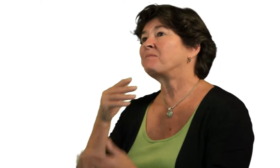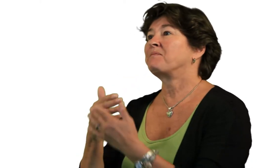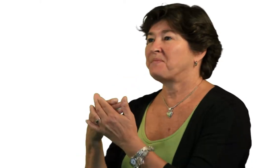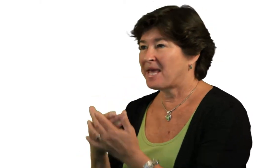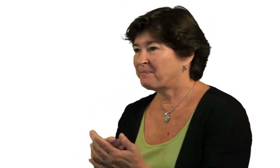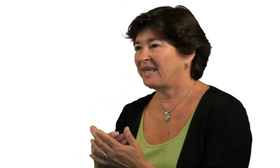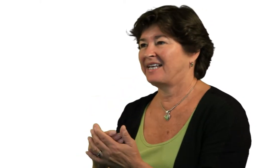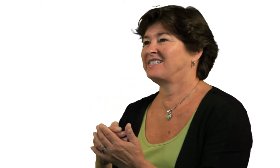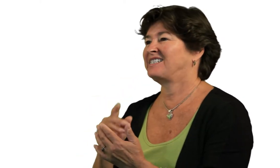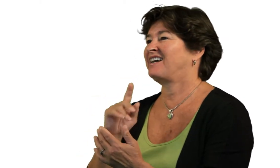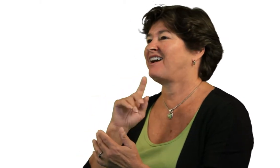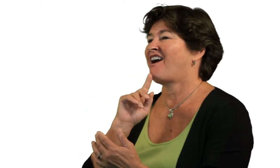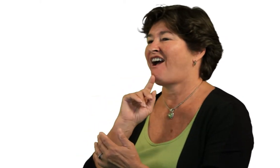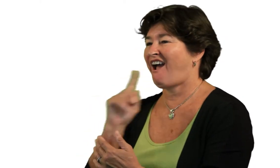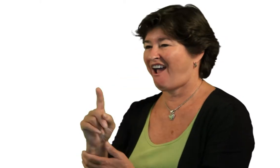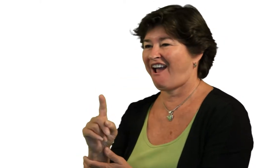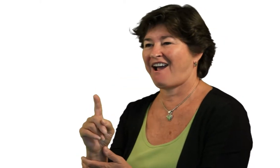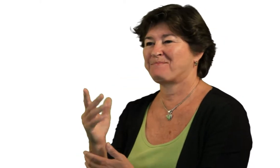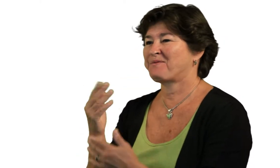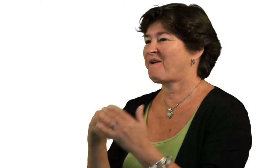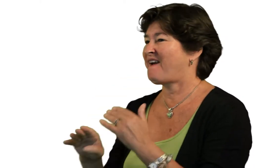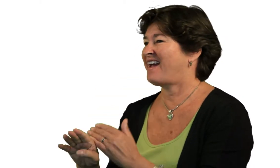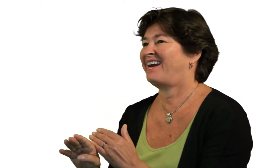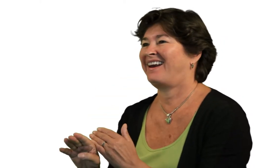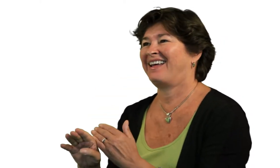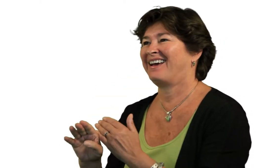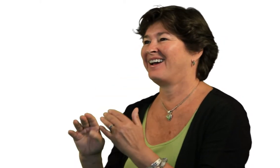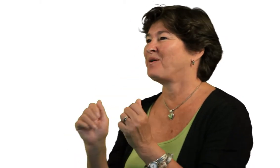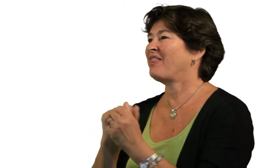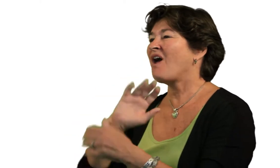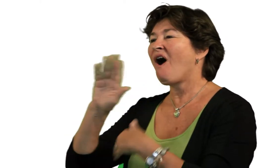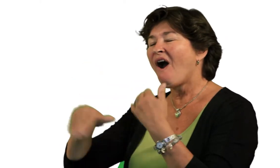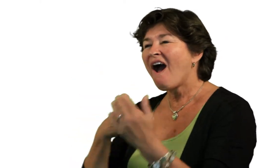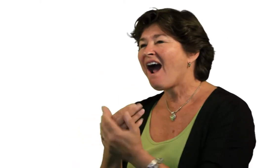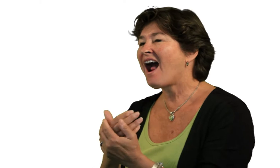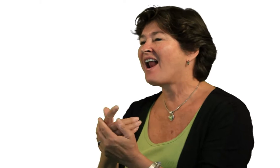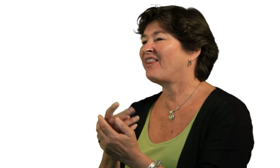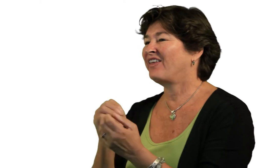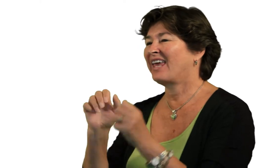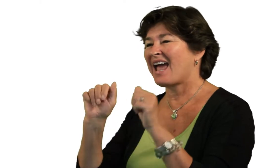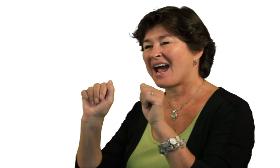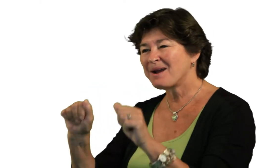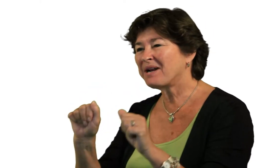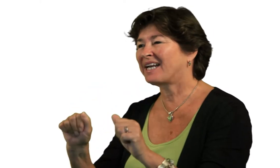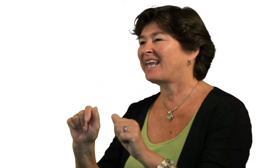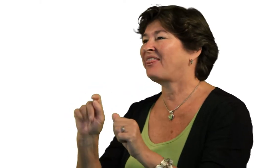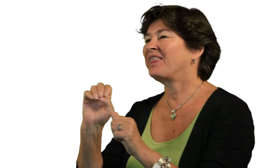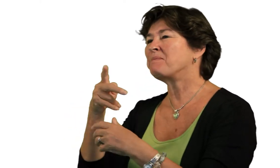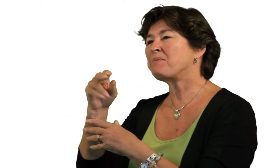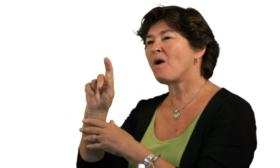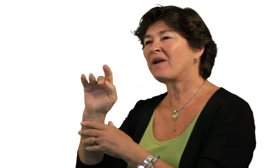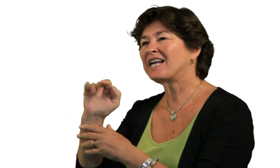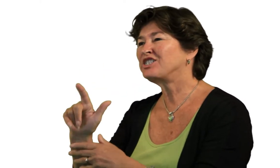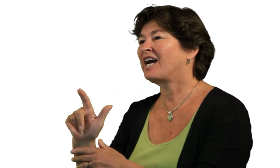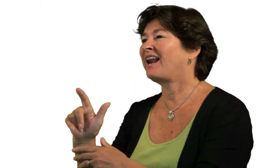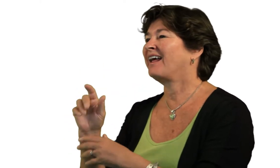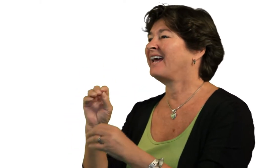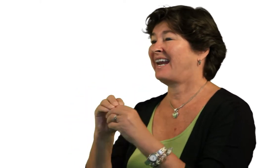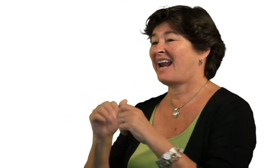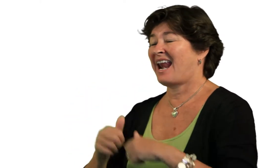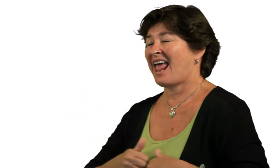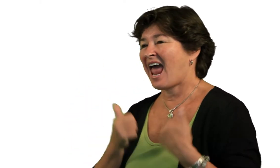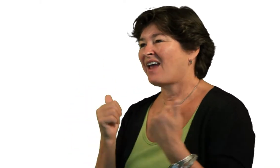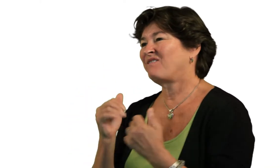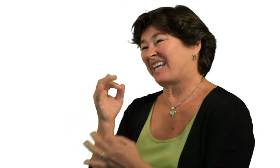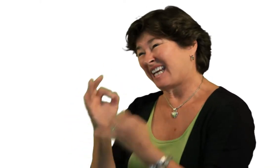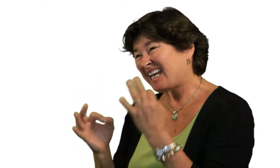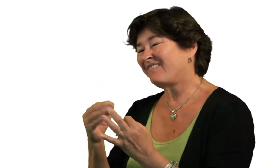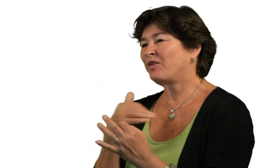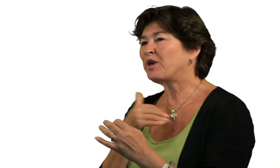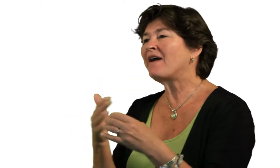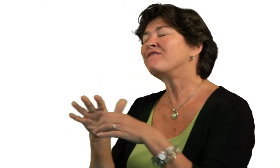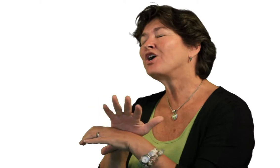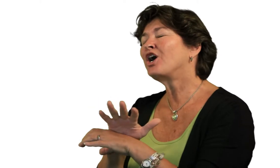Deaf babies are born with all of the capabilities, the potential in life,